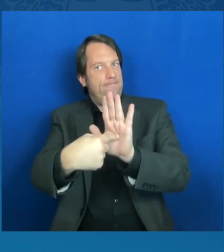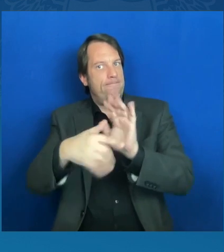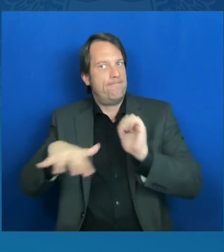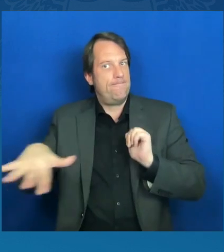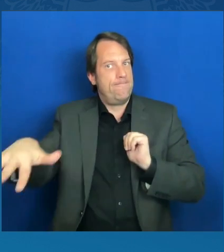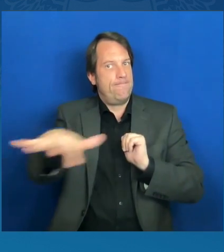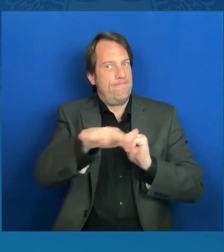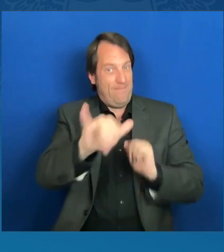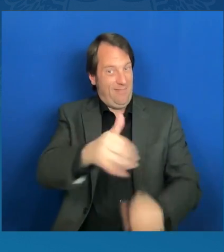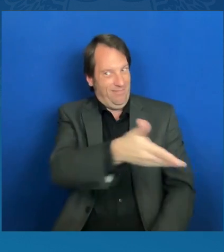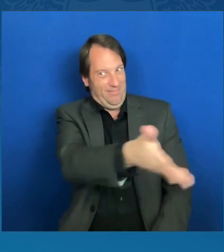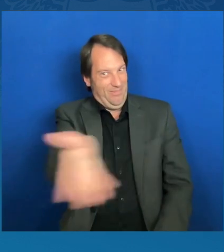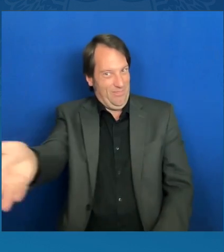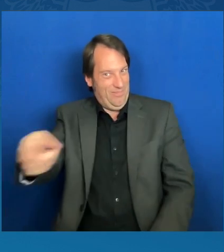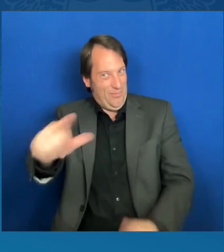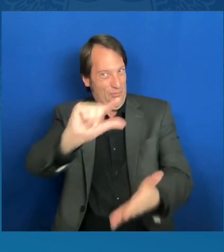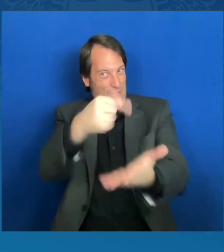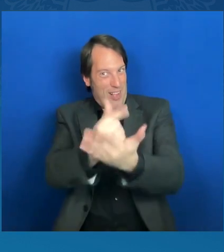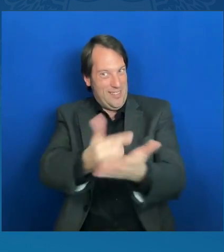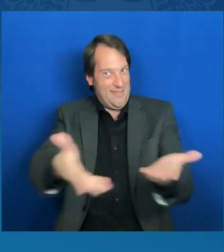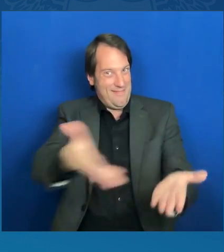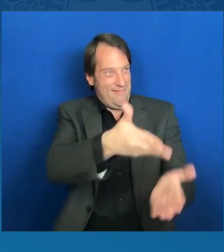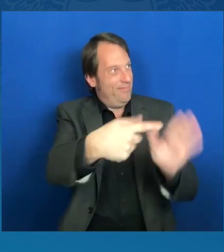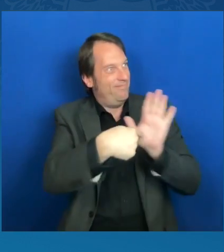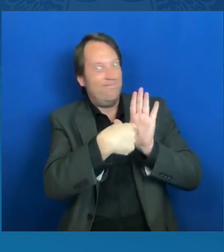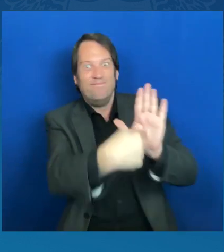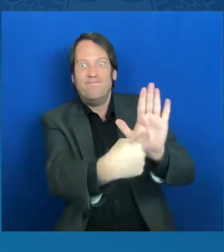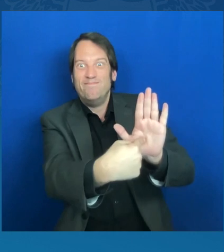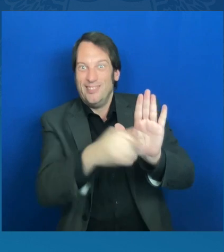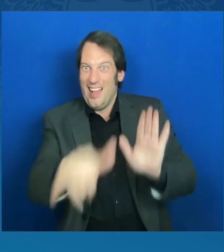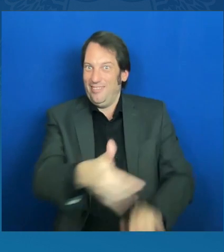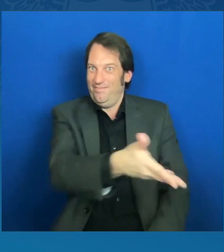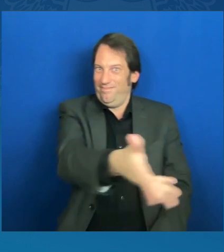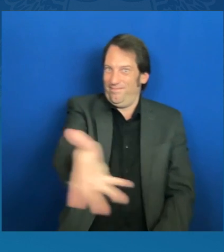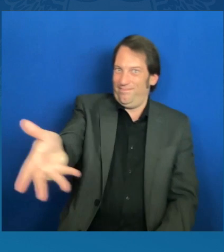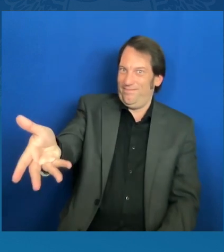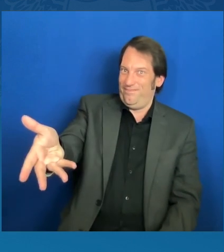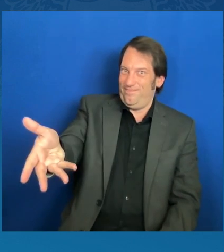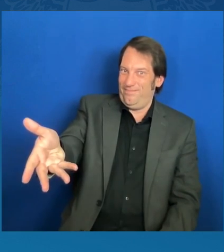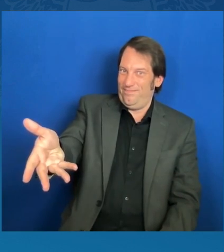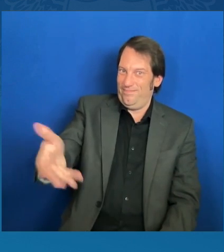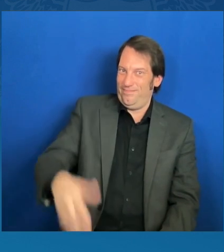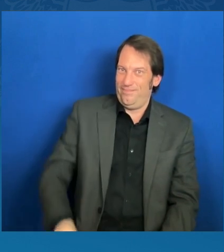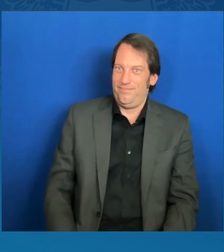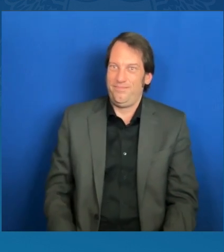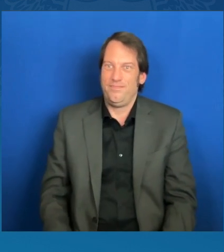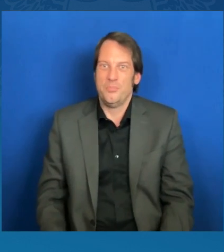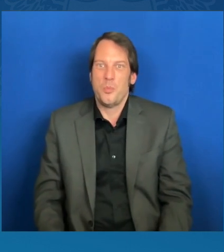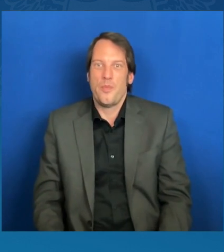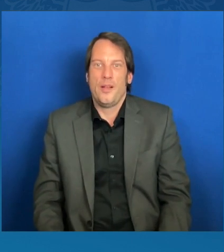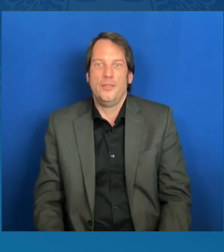So, I say all of that to say that I see leaders from law enforcement who are here -- Charlie Beck --